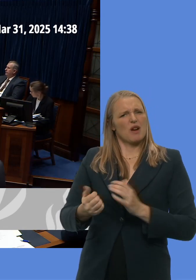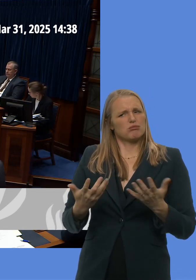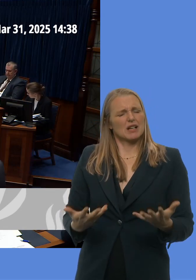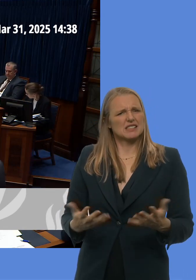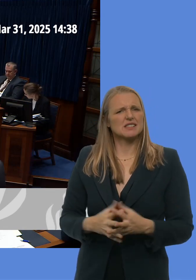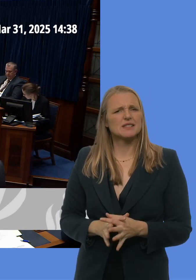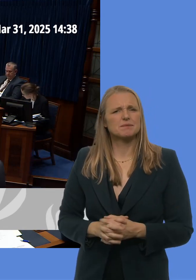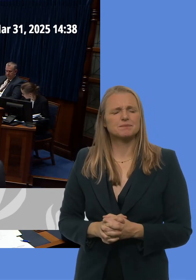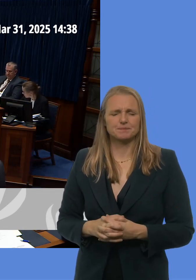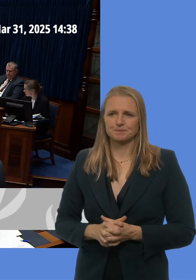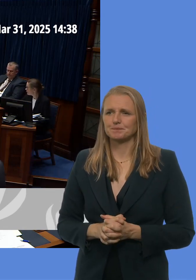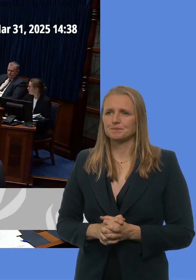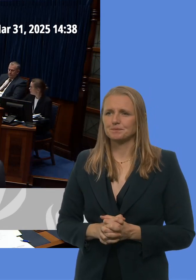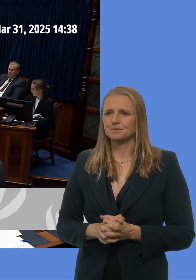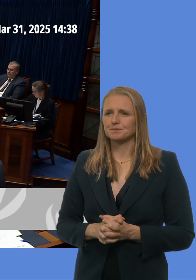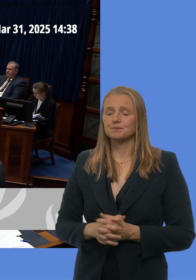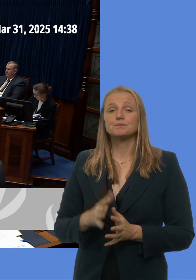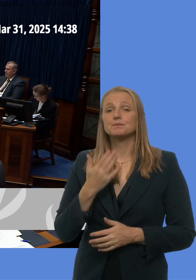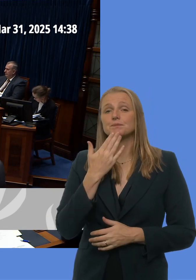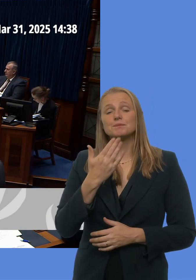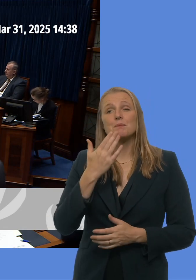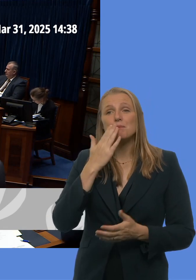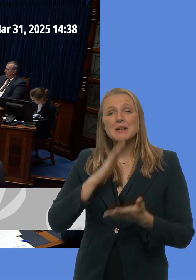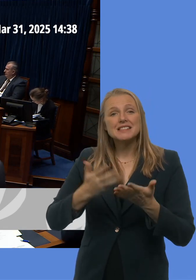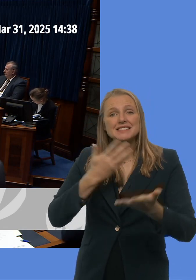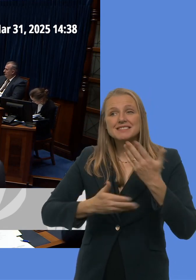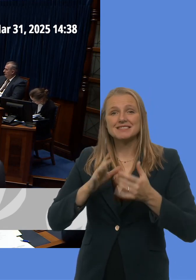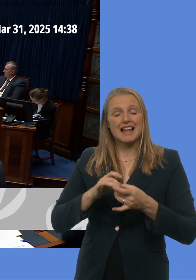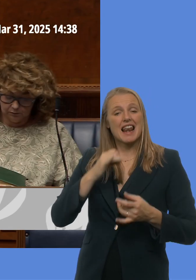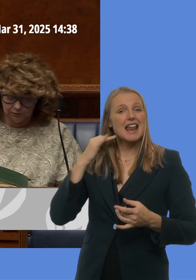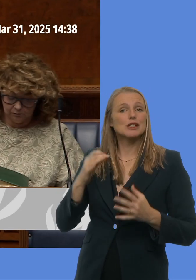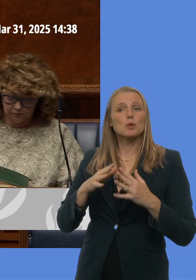Deputy First Minister, could you provide an update on last weekend's visit to the Everington Plaza in Derry?